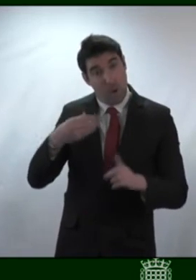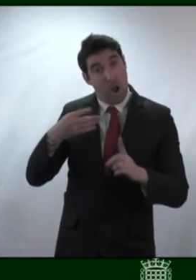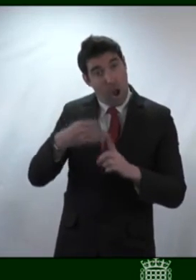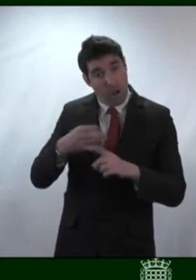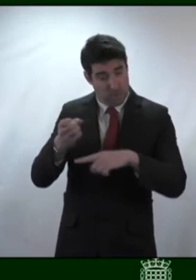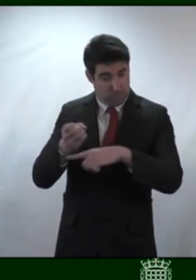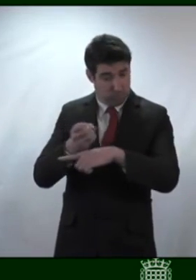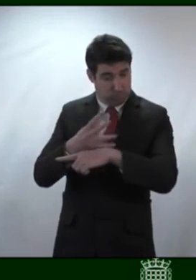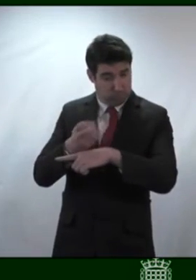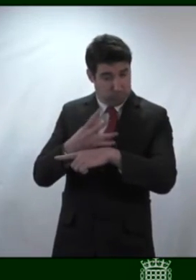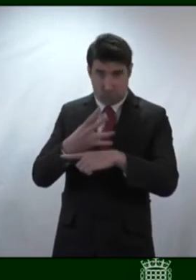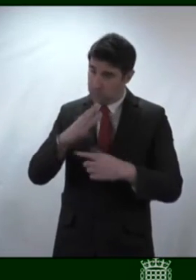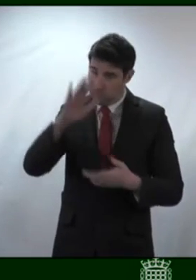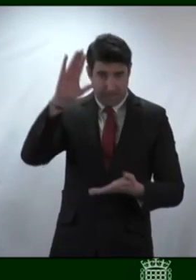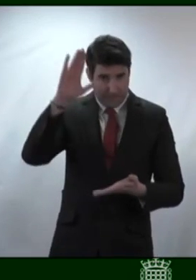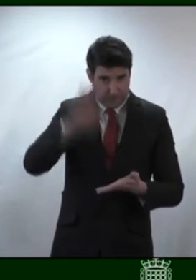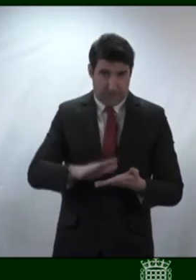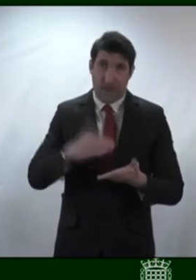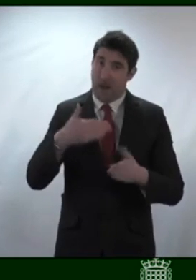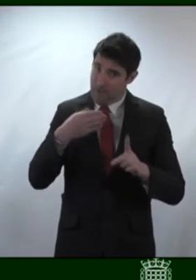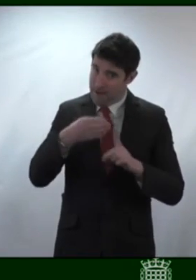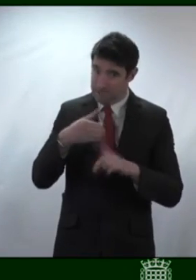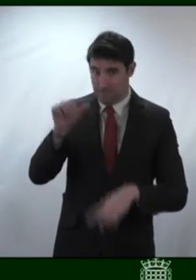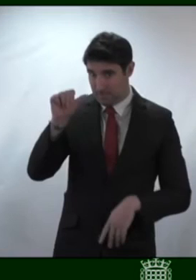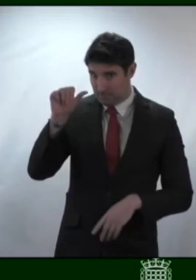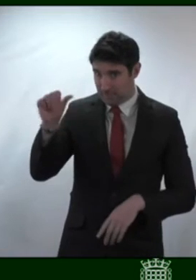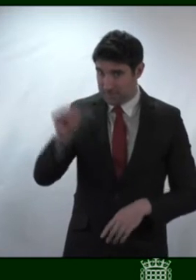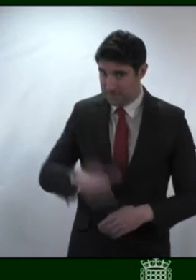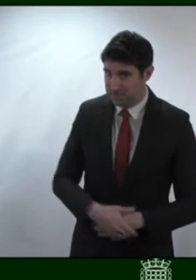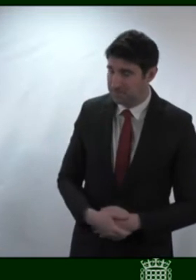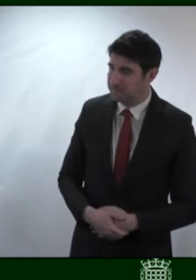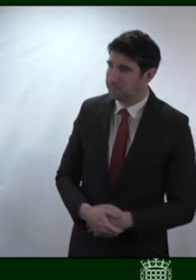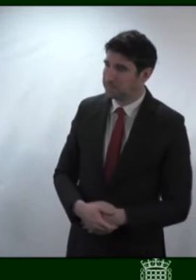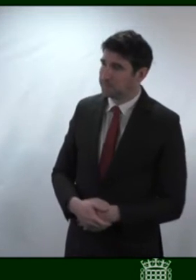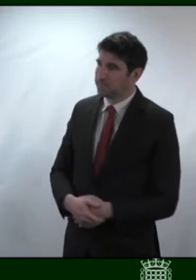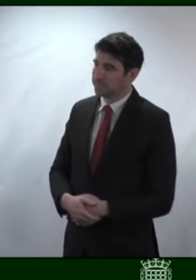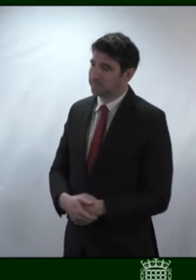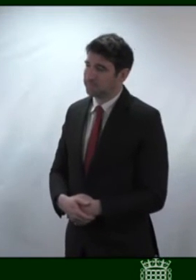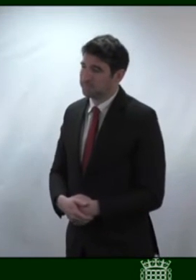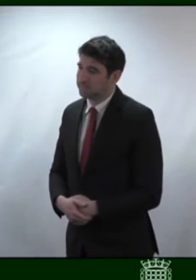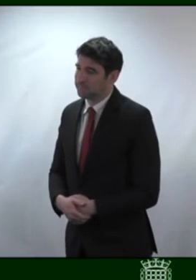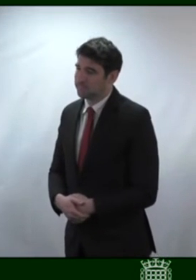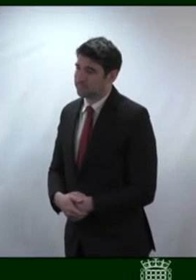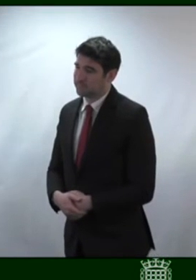Brendan Clarke-Smith (Bassetlaw) (Con) Will the Prime Minister join me in congratulating